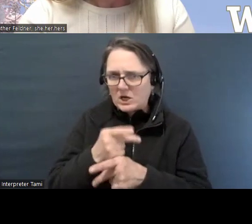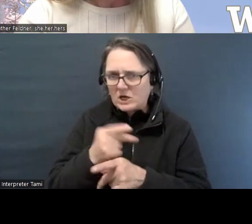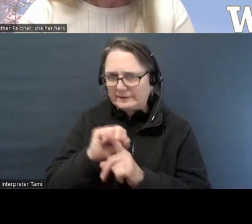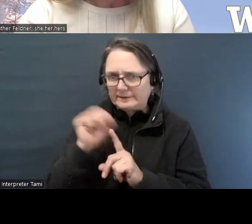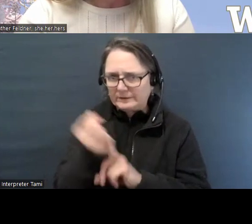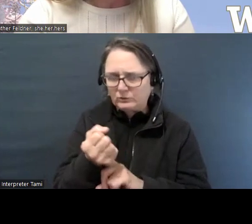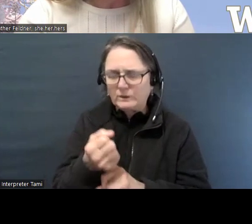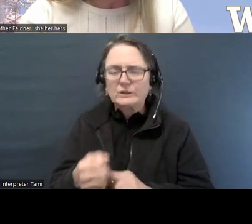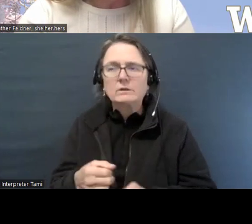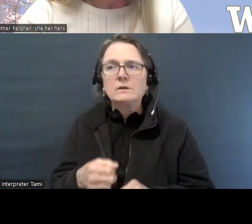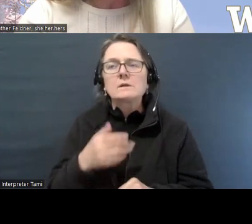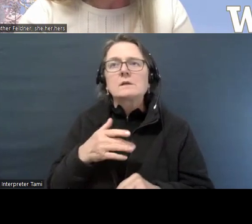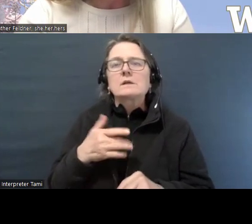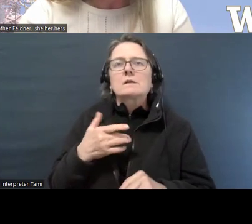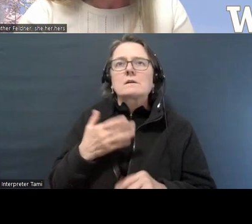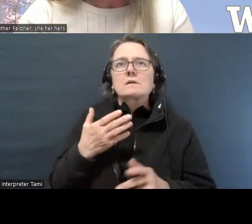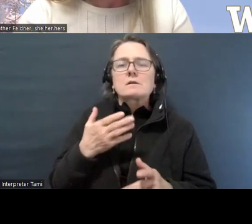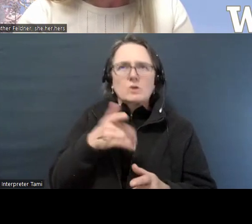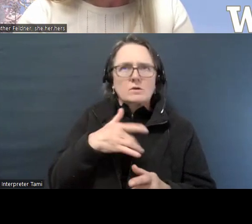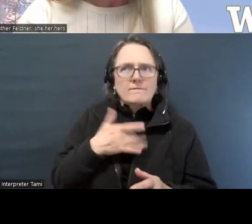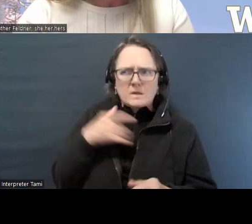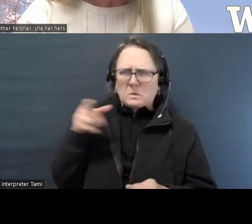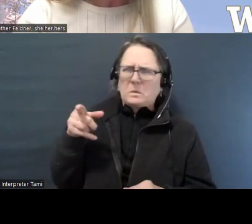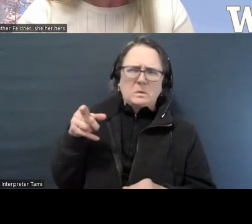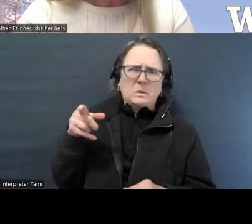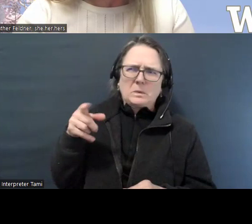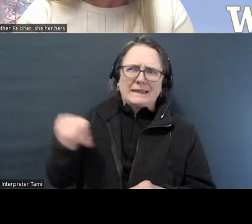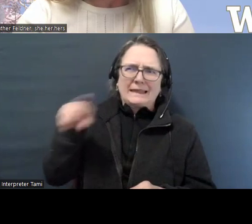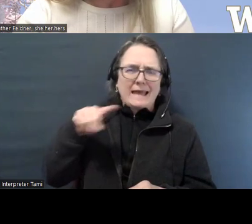someone didn't anticipate well enough what you would need